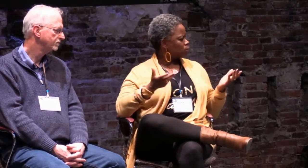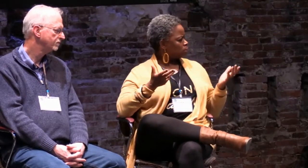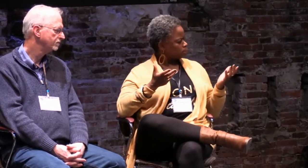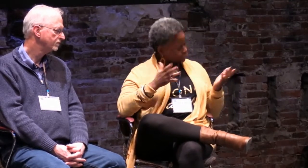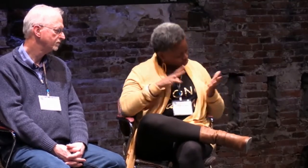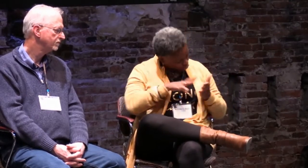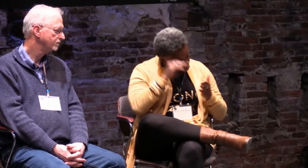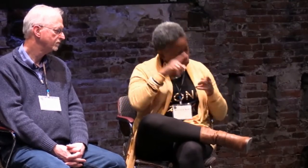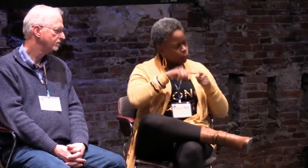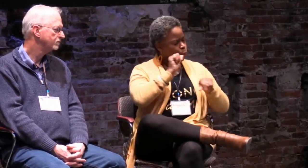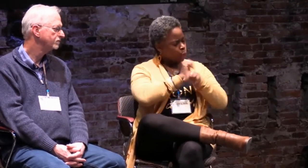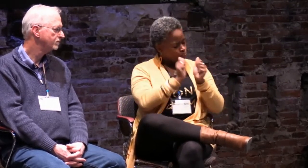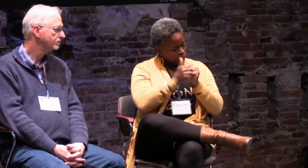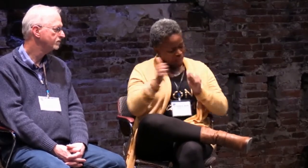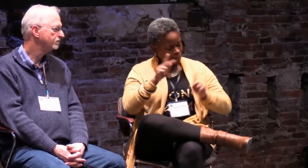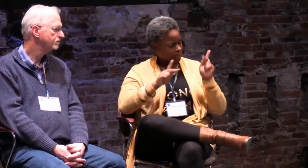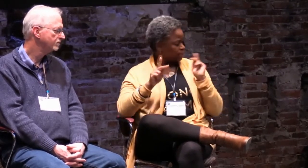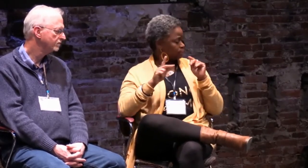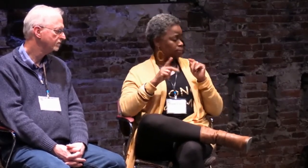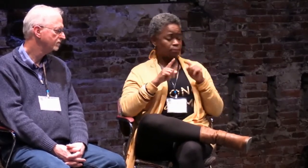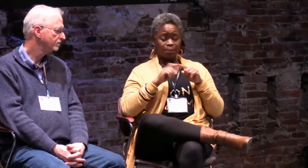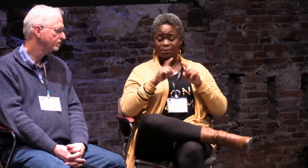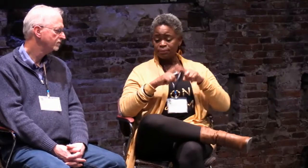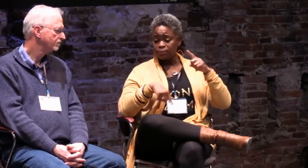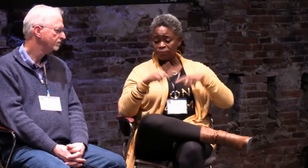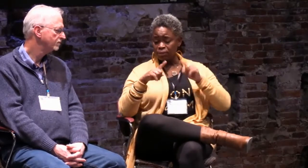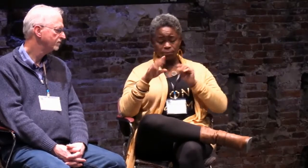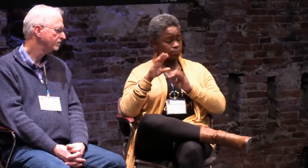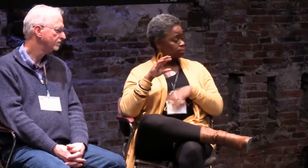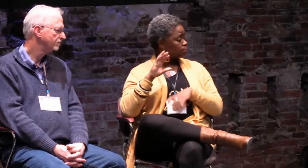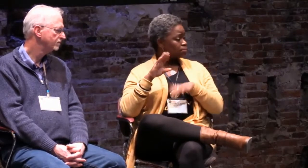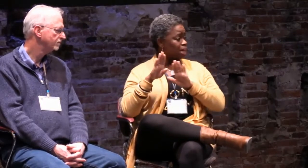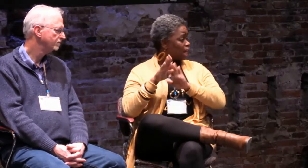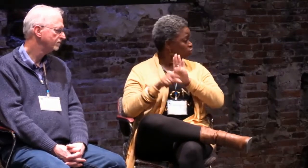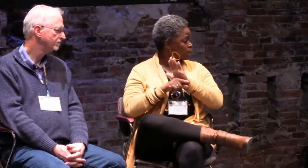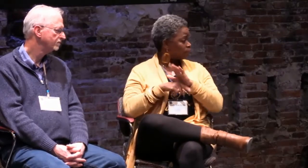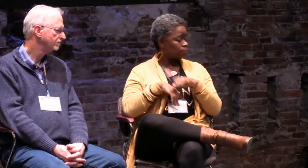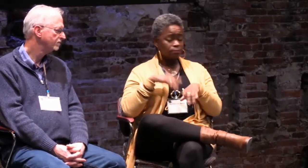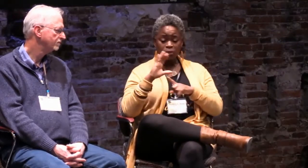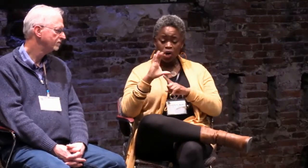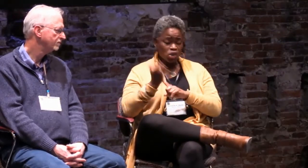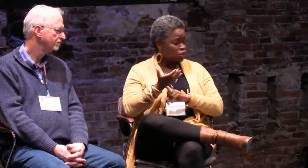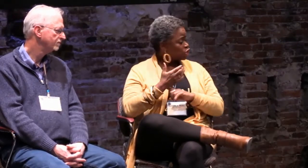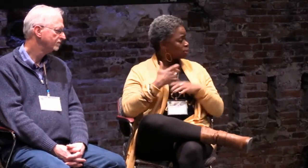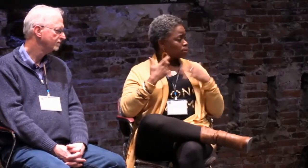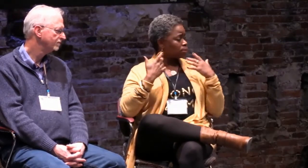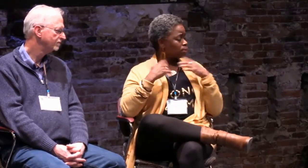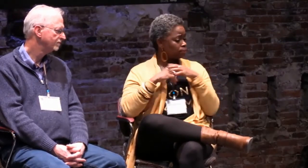to learn from each other and cross collaborate with each other. Diversity is always an asset.